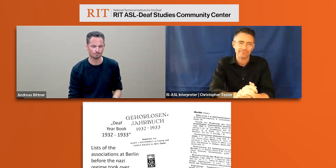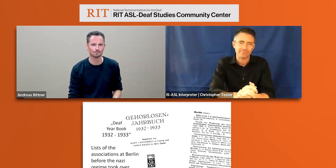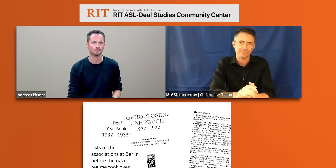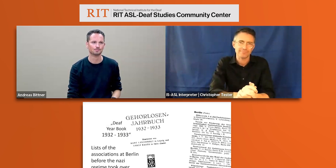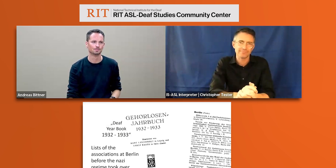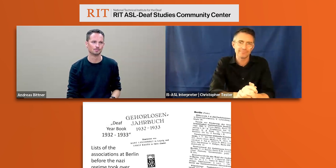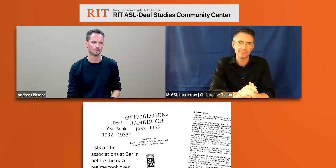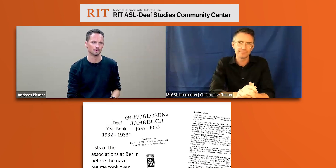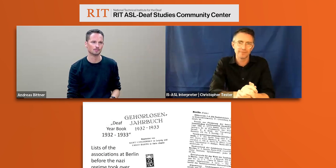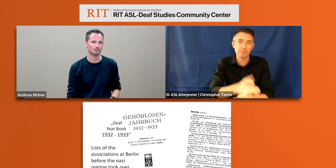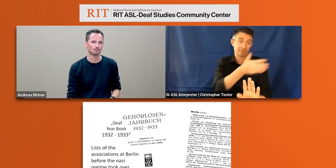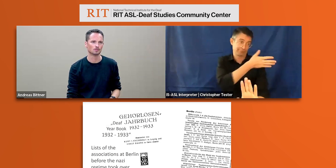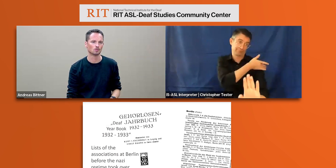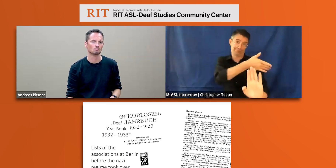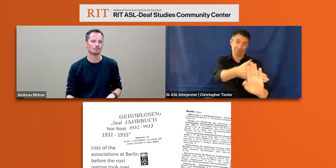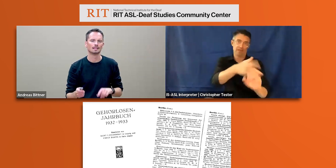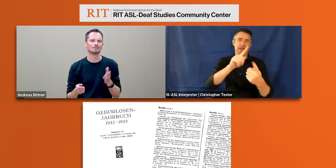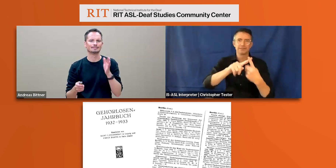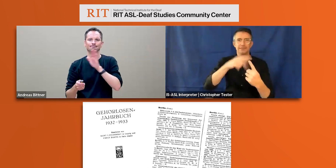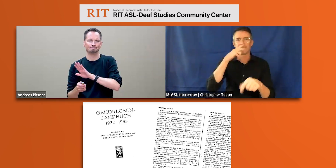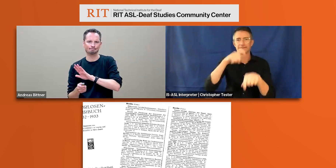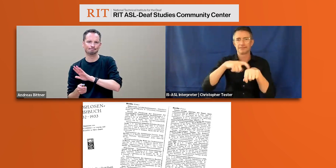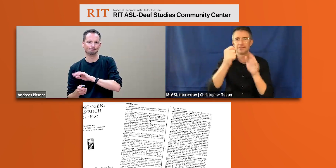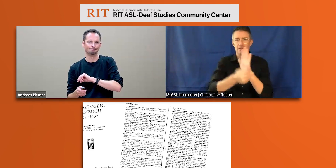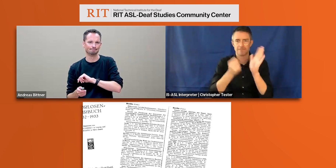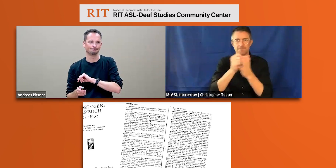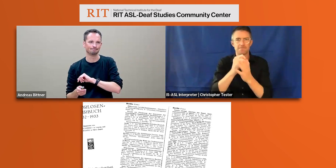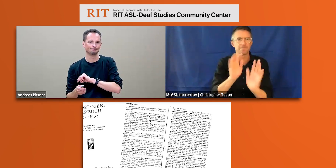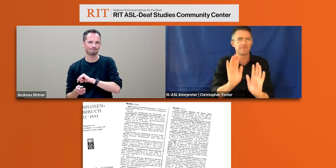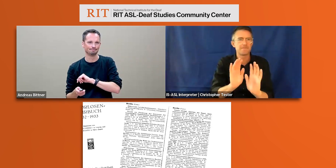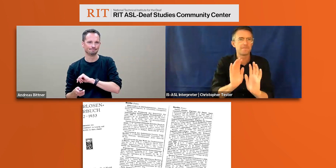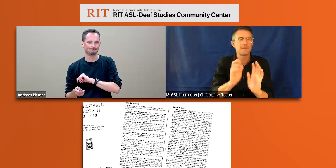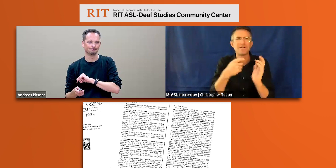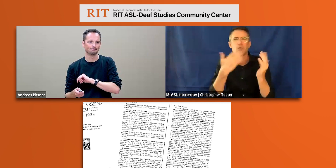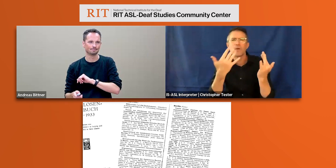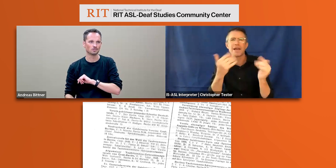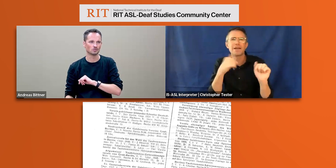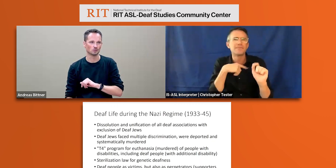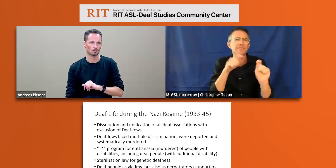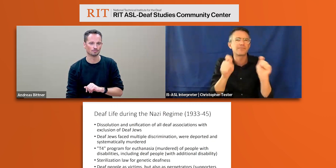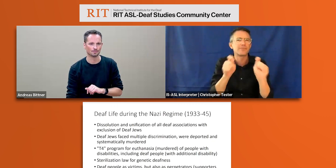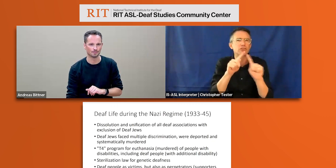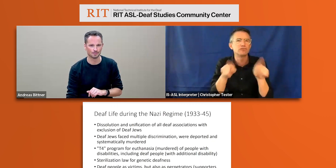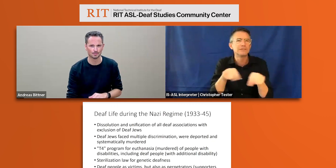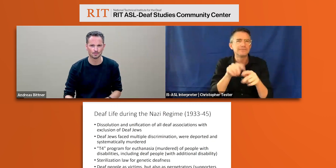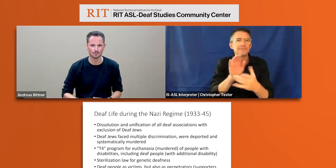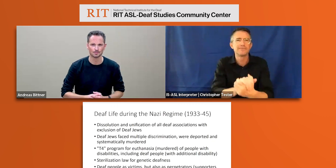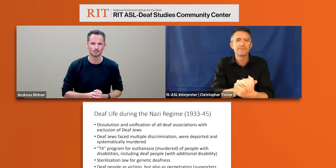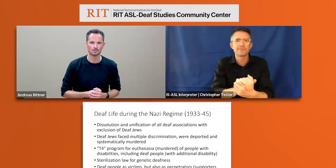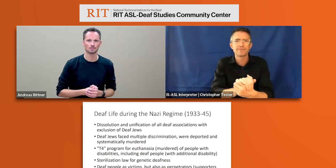the Nazis came into power. And when they came into power, that did change a lot.